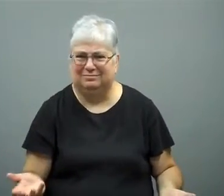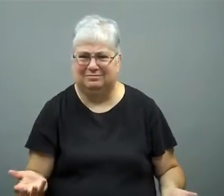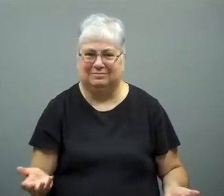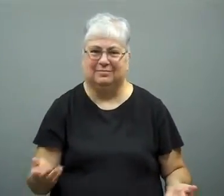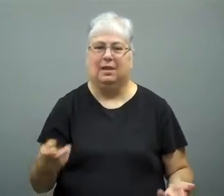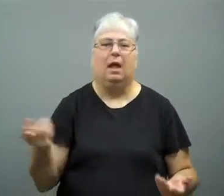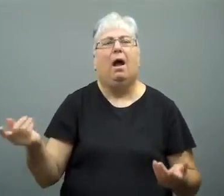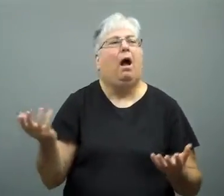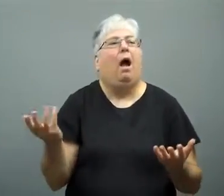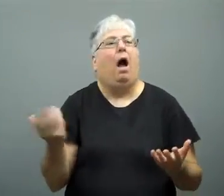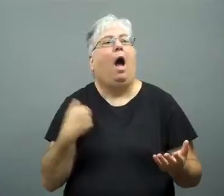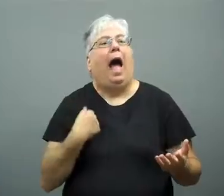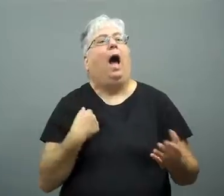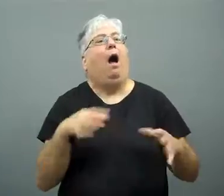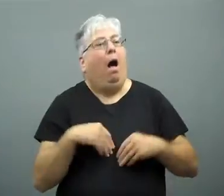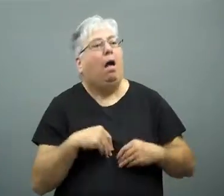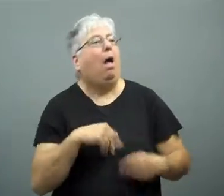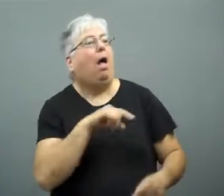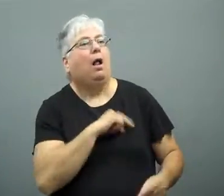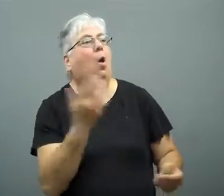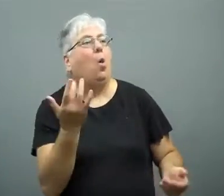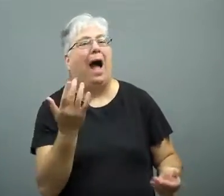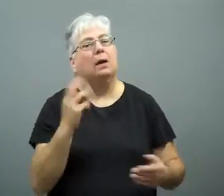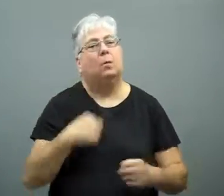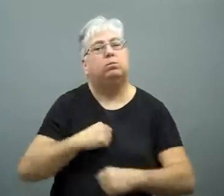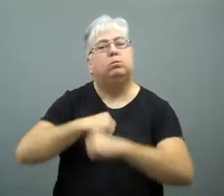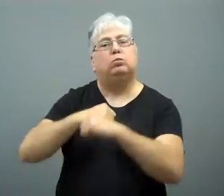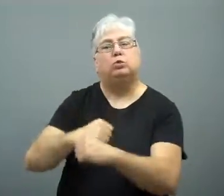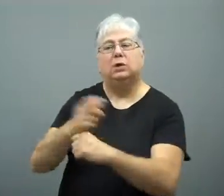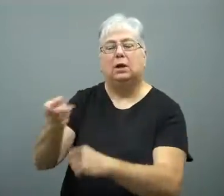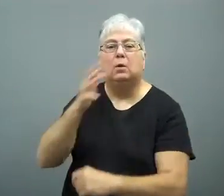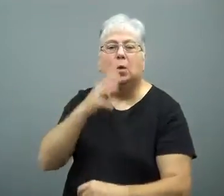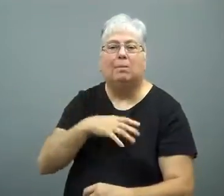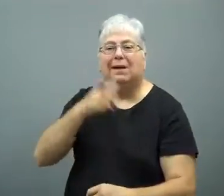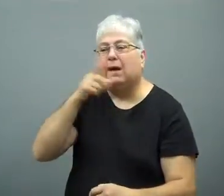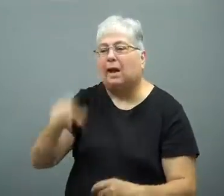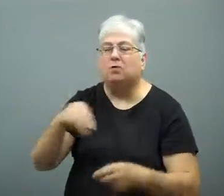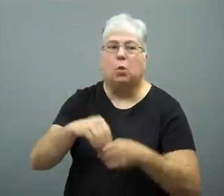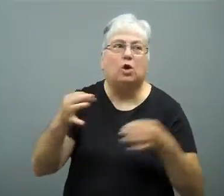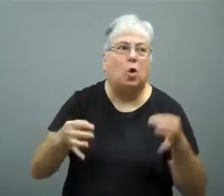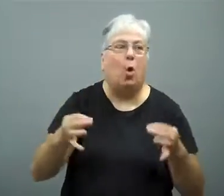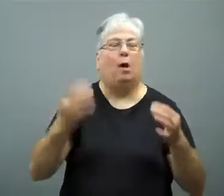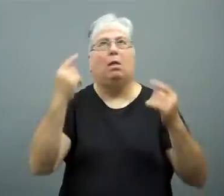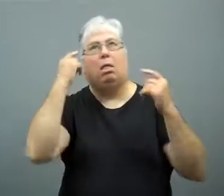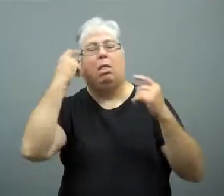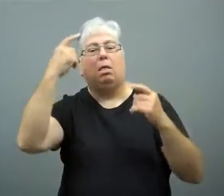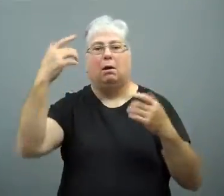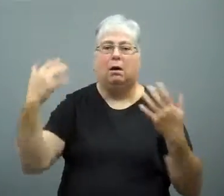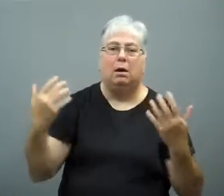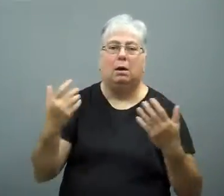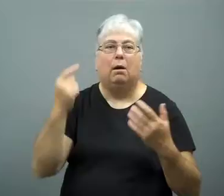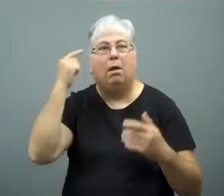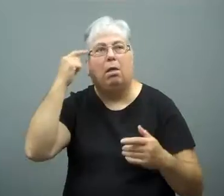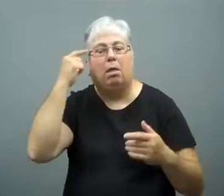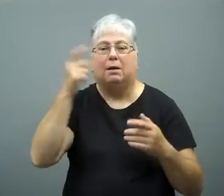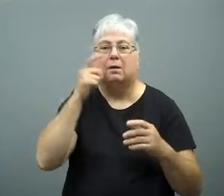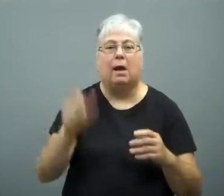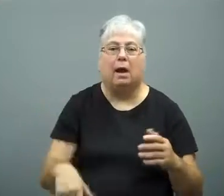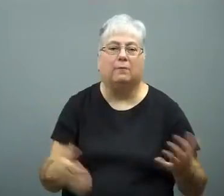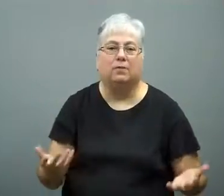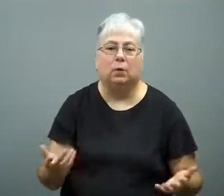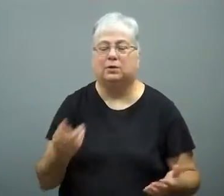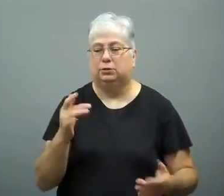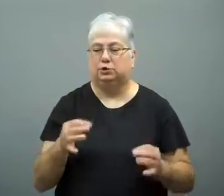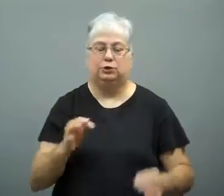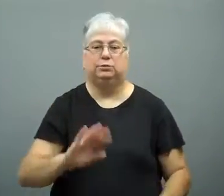He said he did so to protect the women from having to be in court.